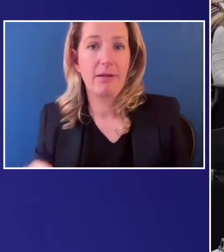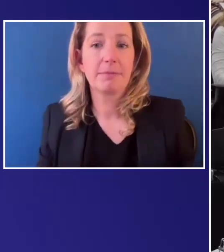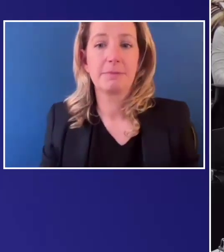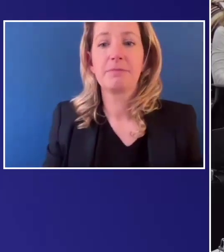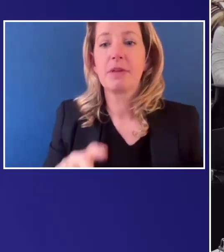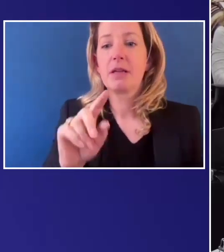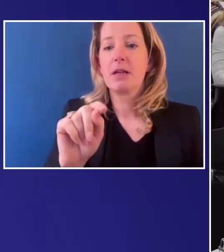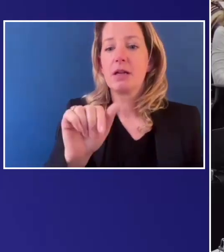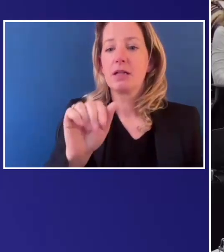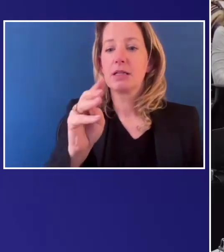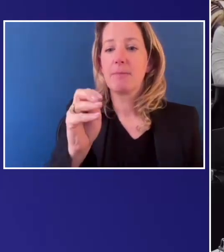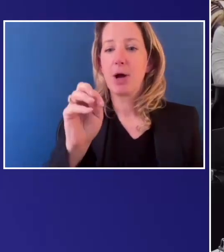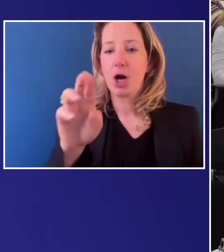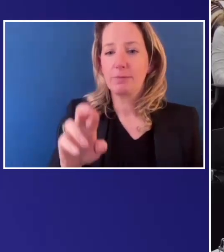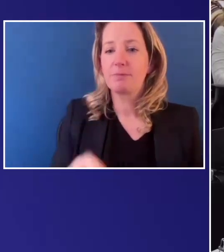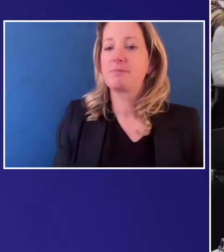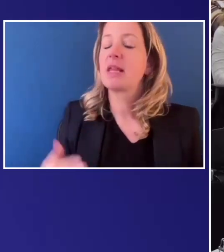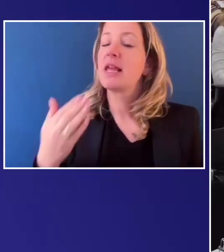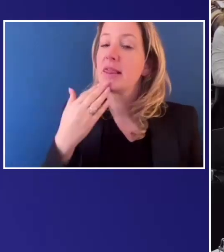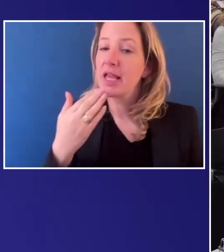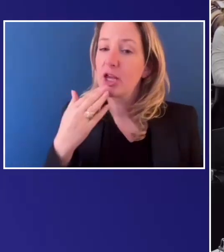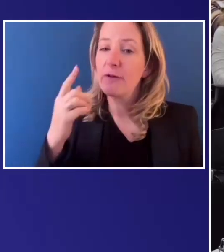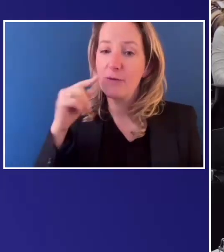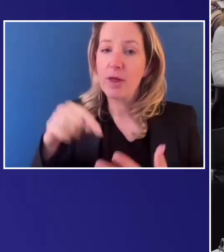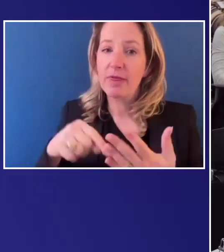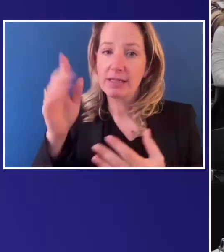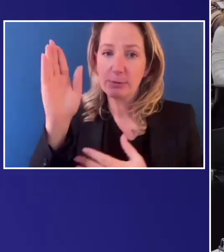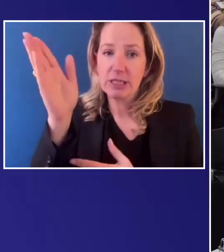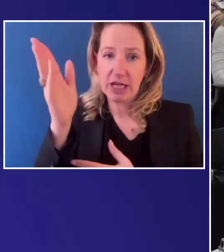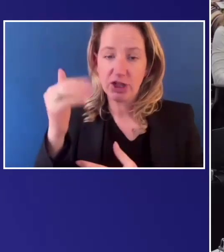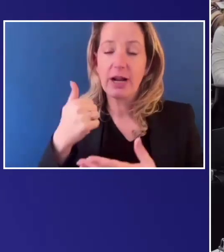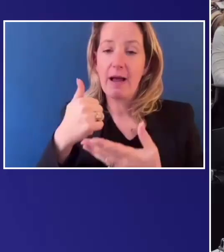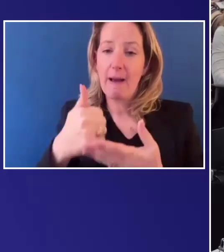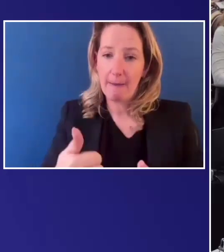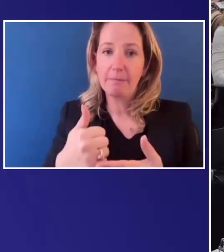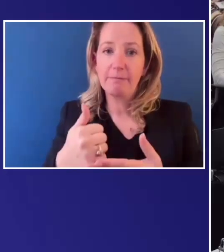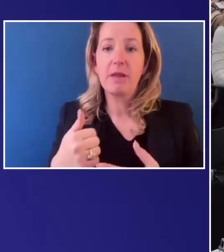Thank you for this presentation. That's really helpful. I, first of all, wanted to just echo the